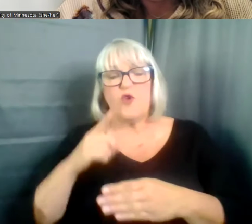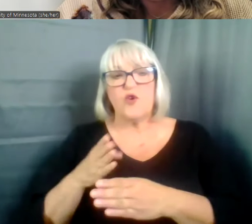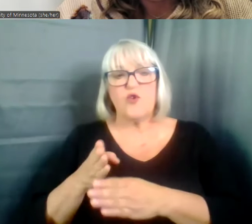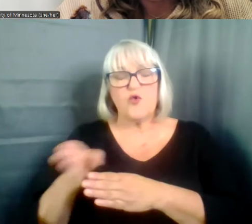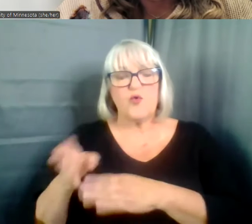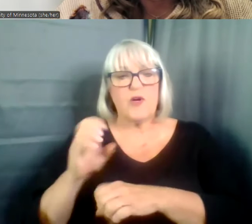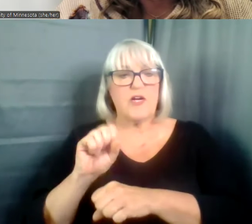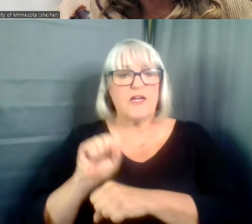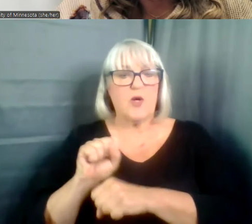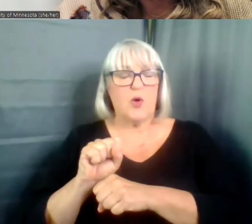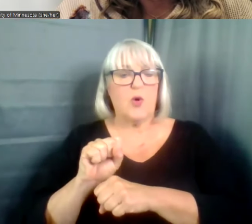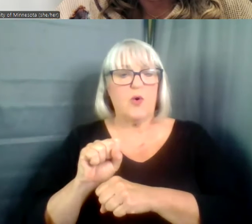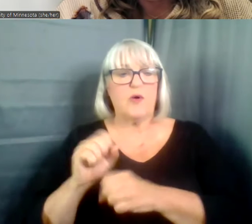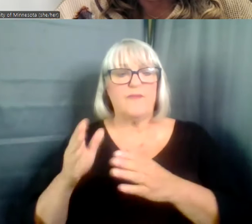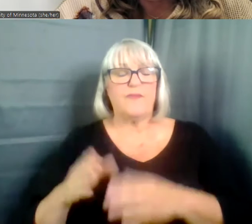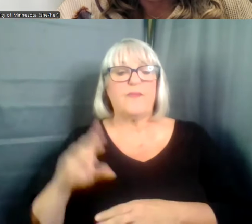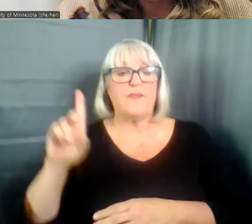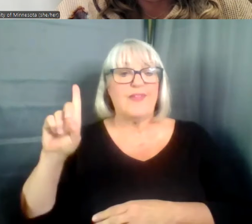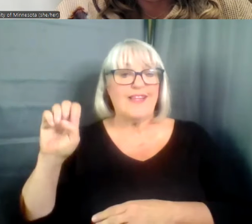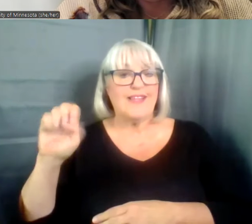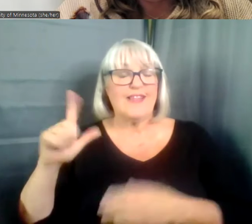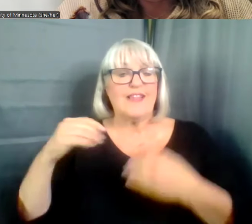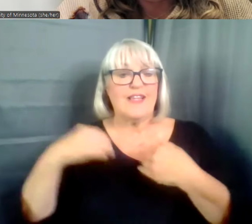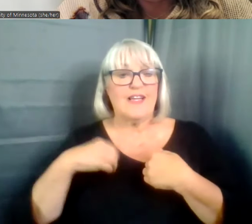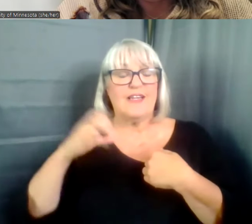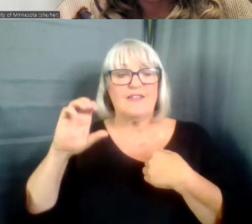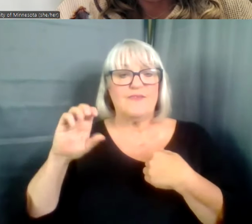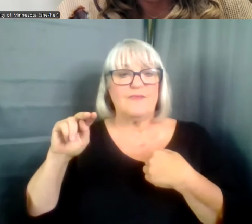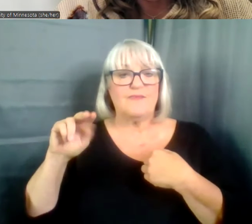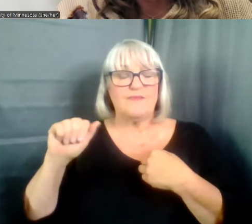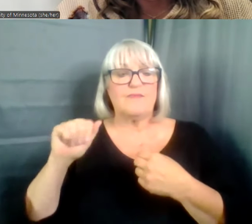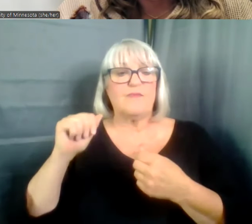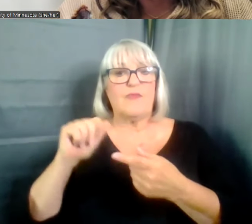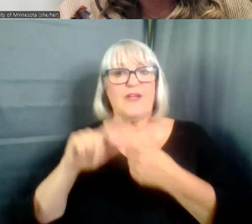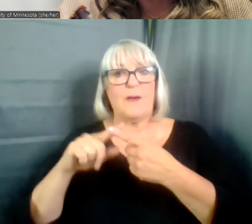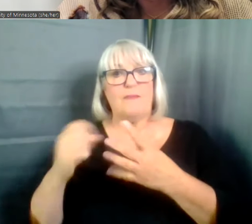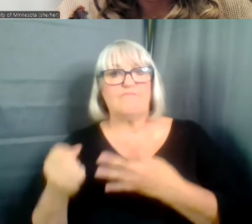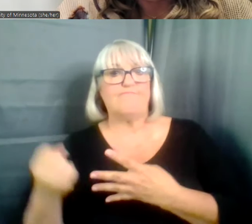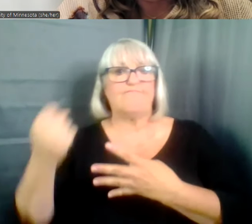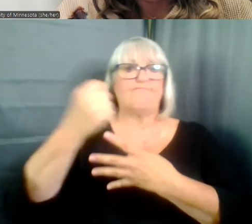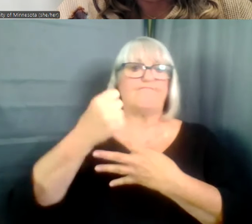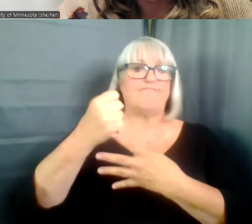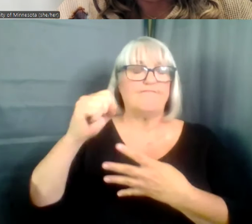Development Pathway. Delaware provides CNA's with an opportunity to become senior CNA'a.